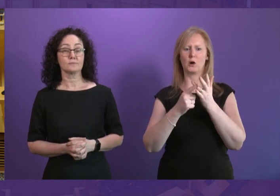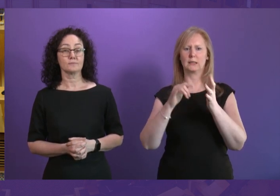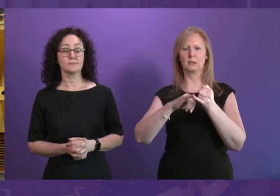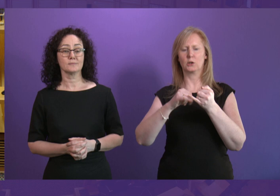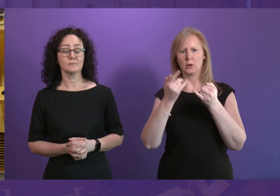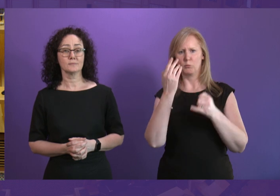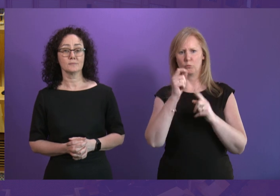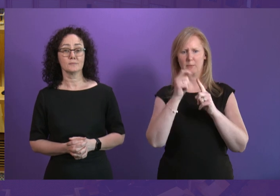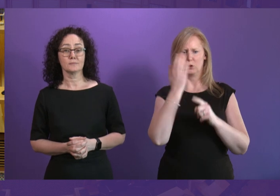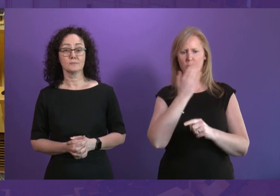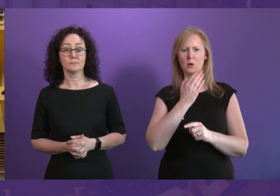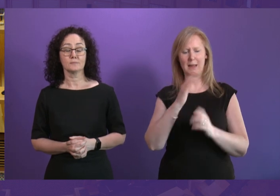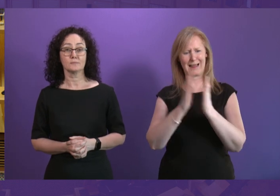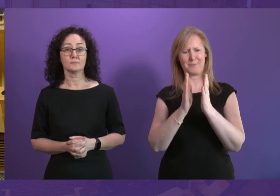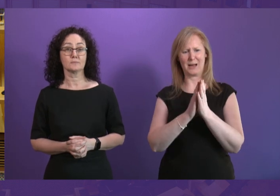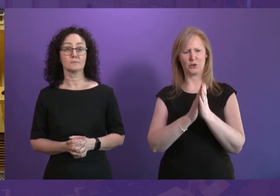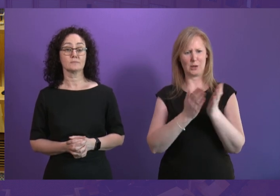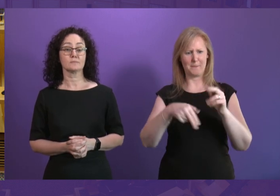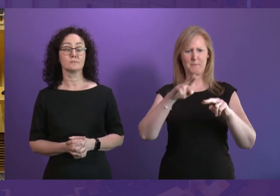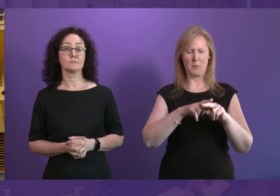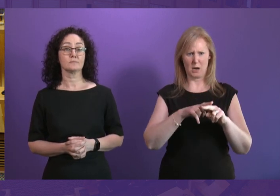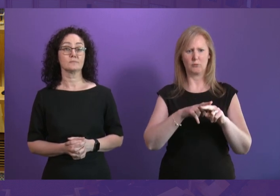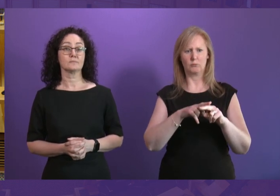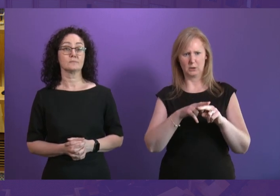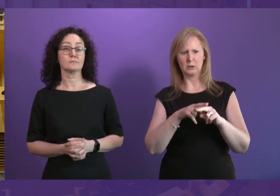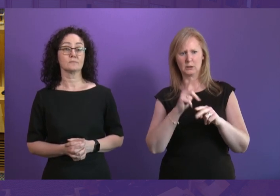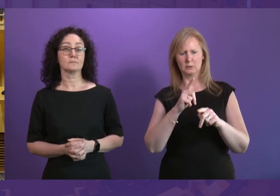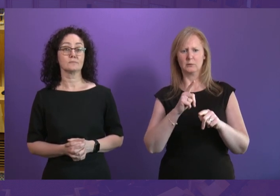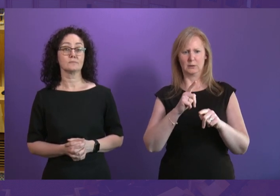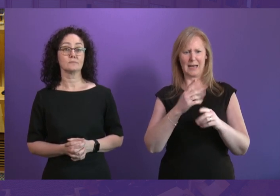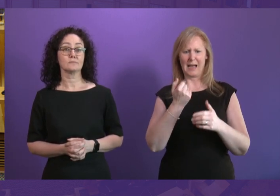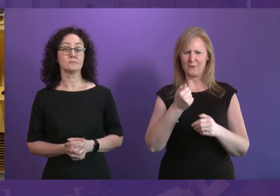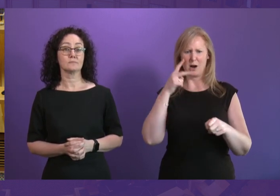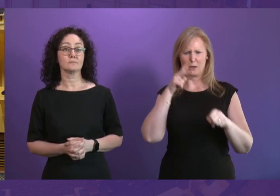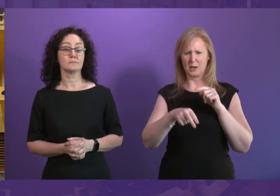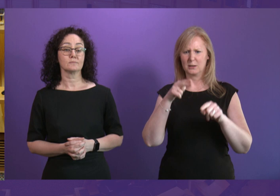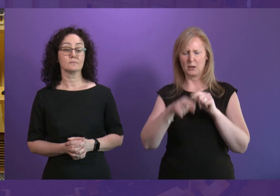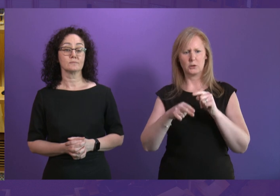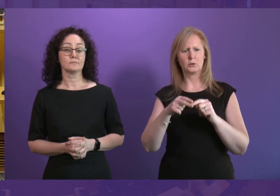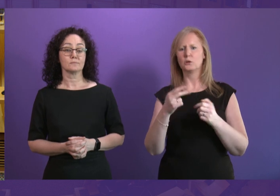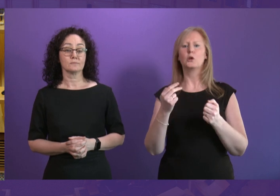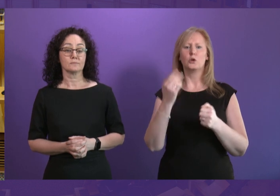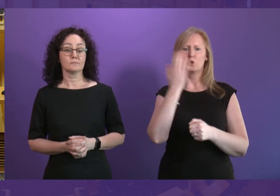children in Clackmannanshire still face cuts. School transport is being axed, class sizes